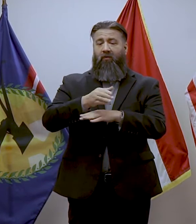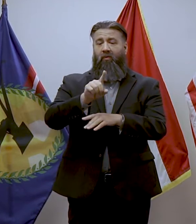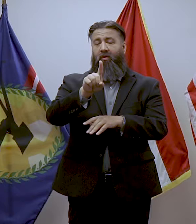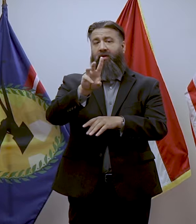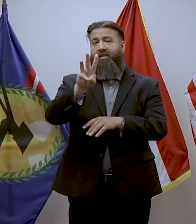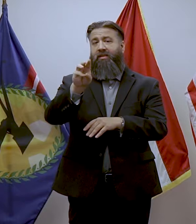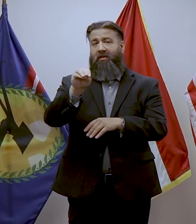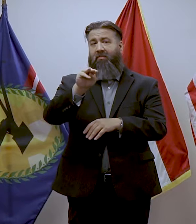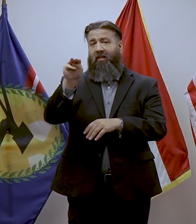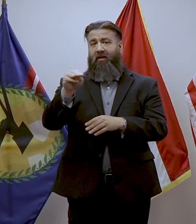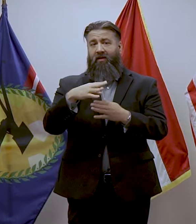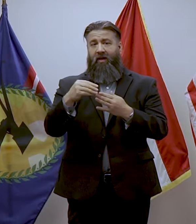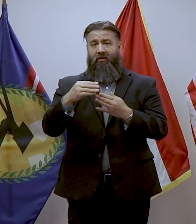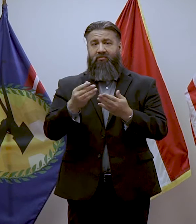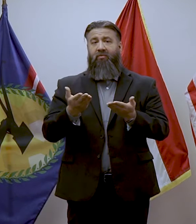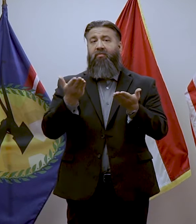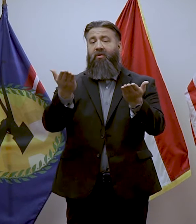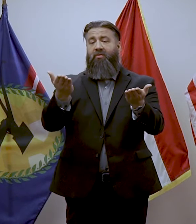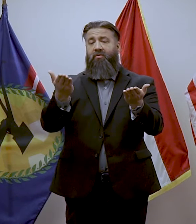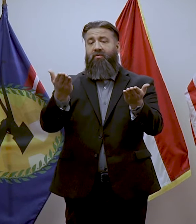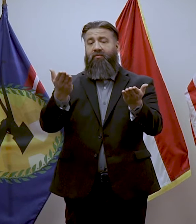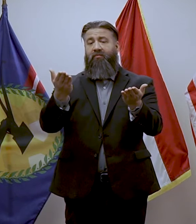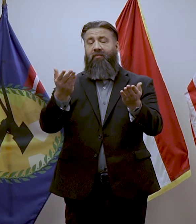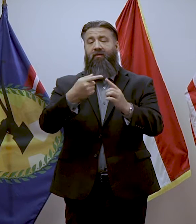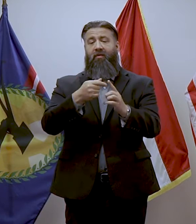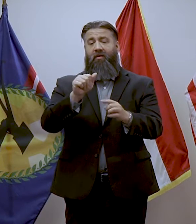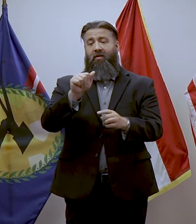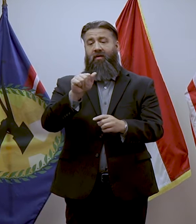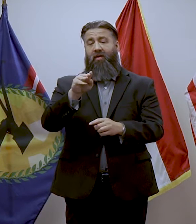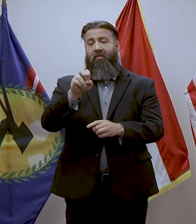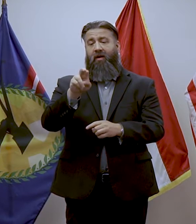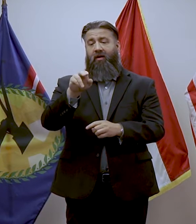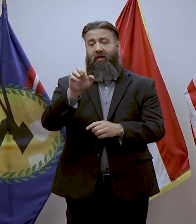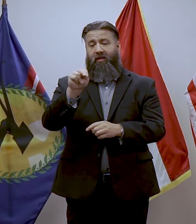for these federal funds from the American Rescue Plan Act, better known as ARPA.